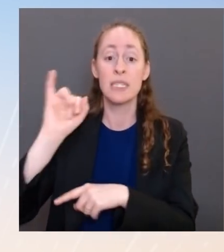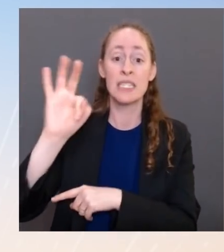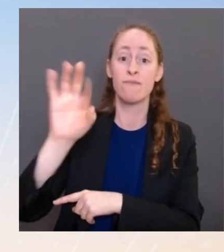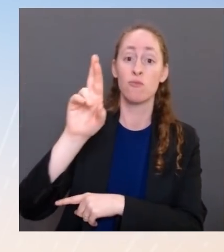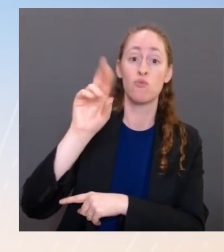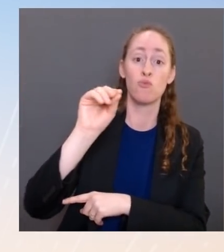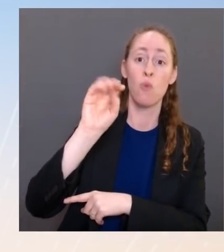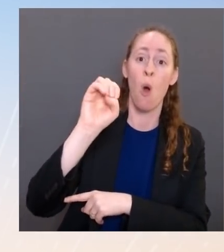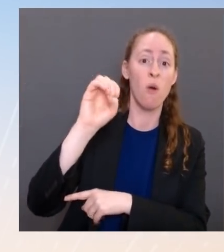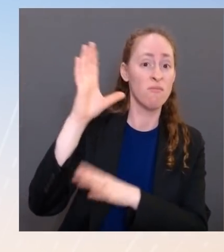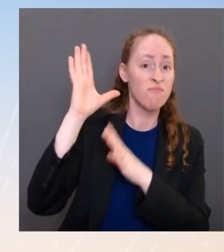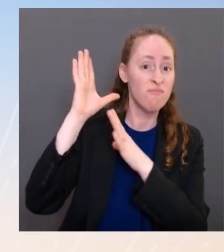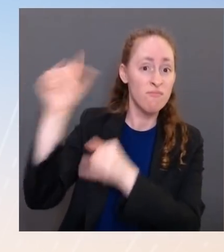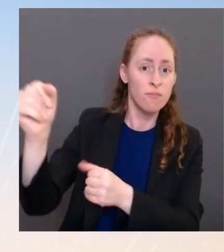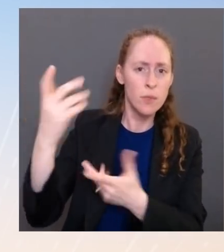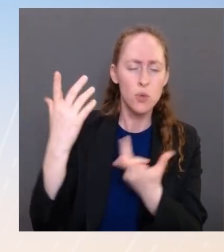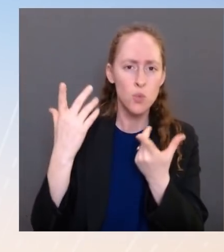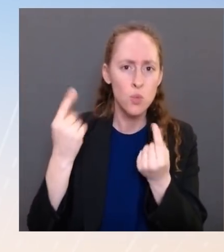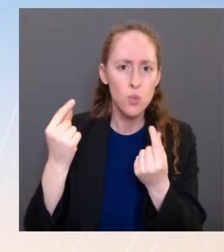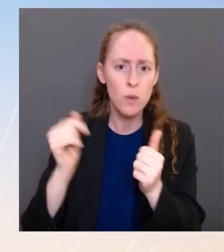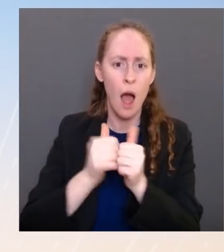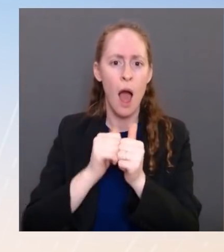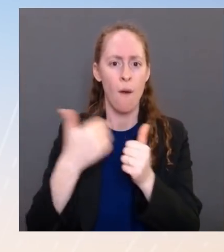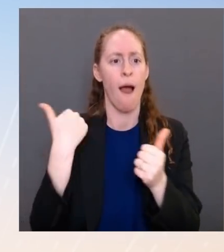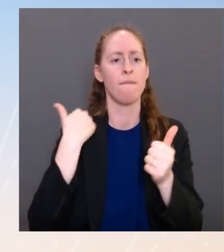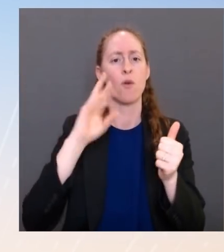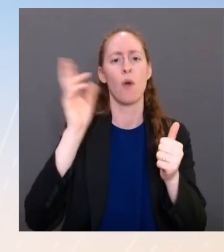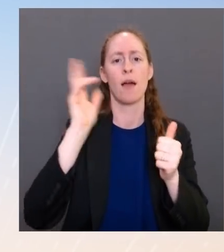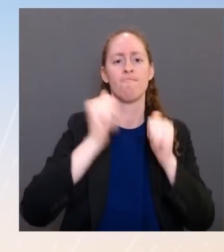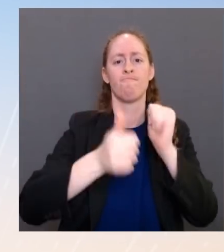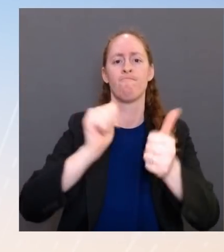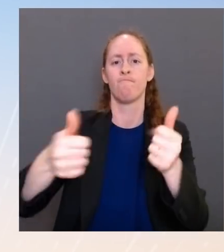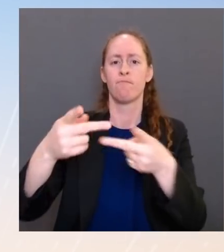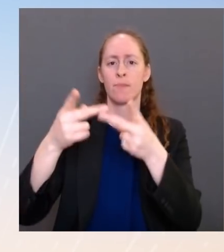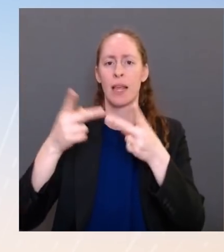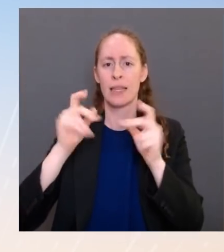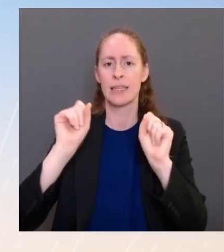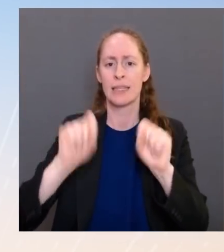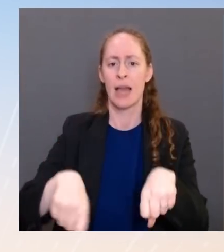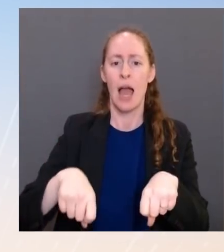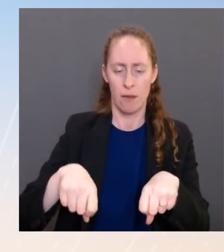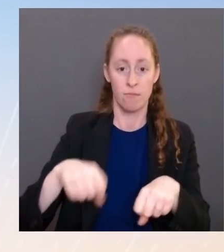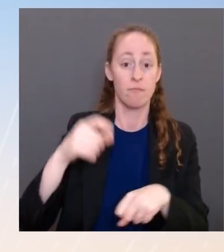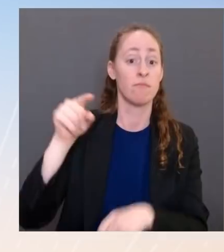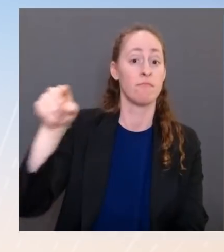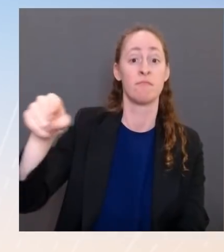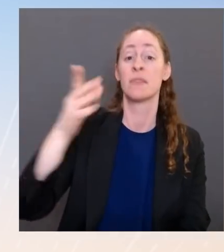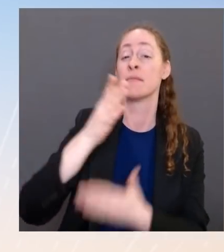And some of that could be from the Department of Justice, obviously, which they would make final decisions about. We've said that we weren't going to preview